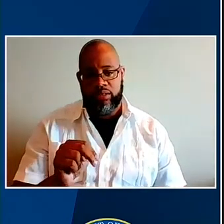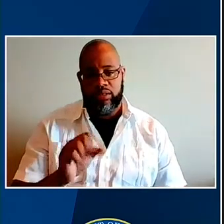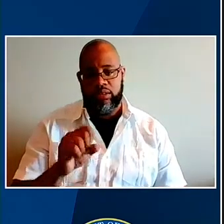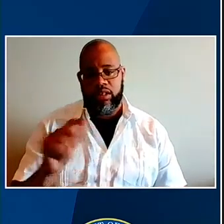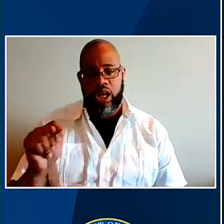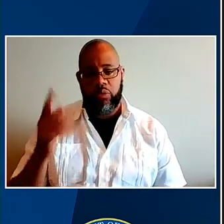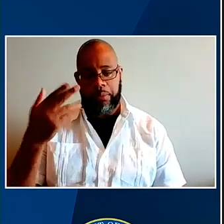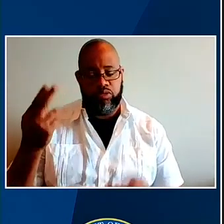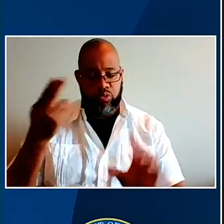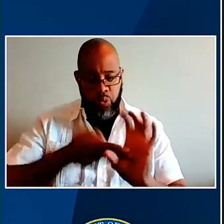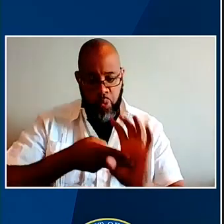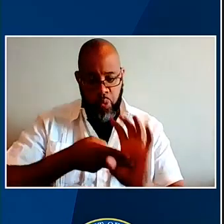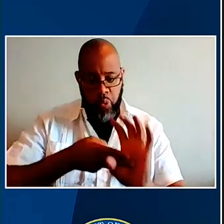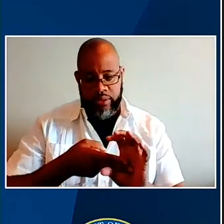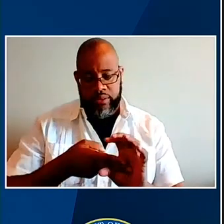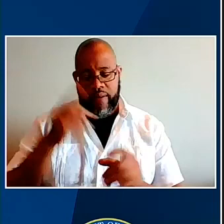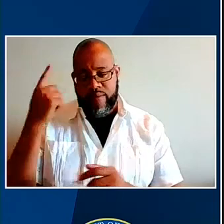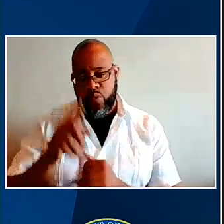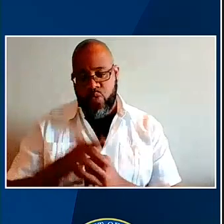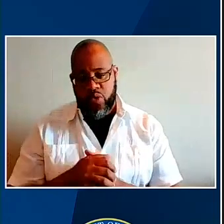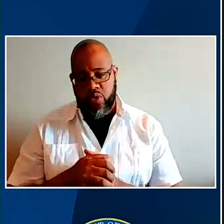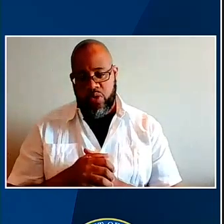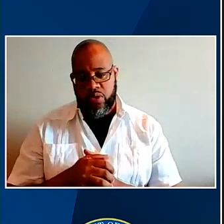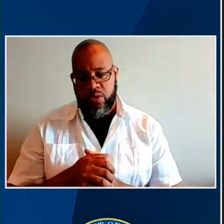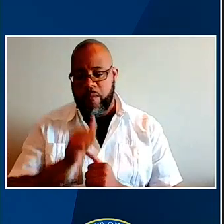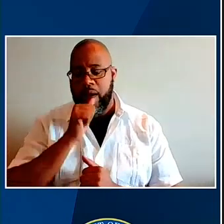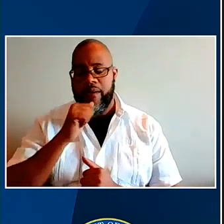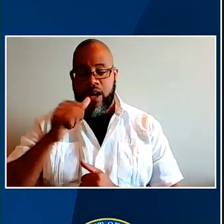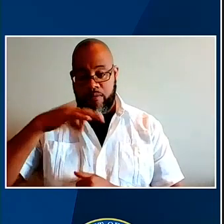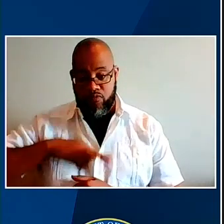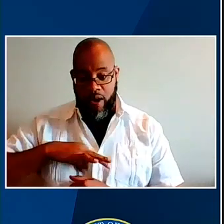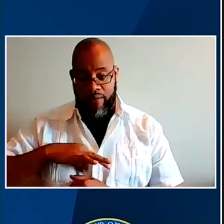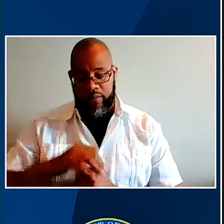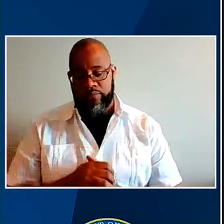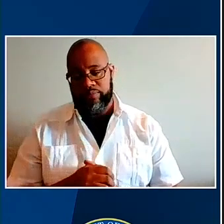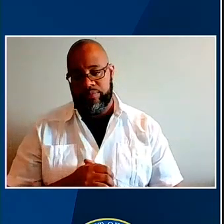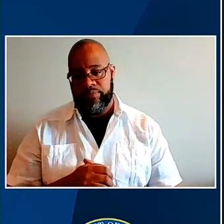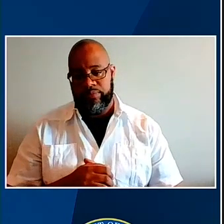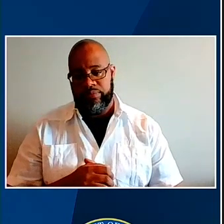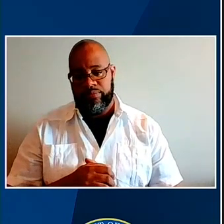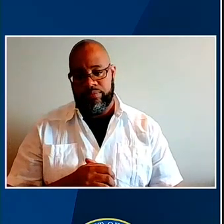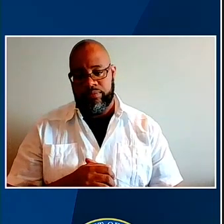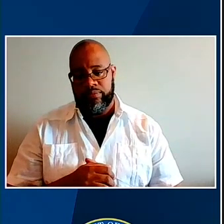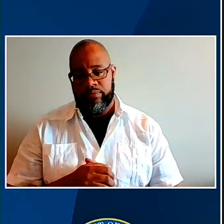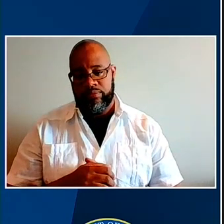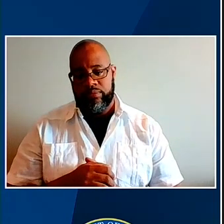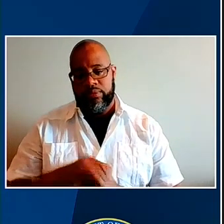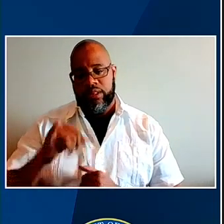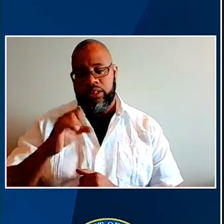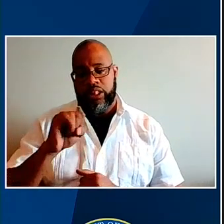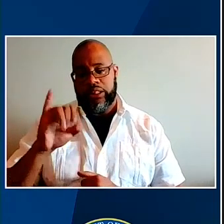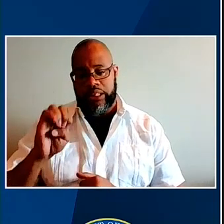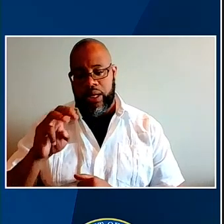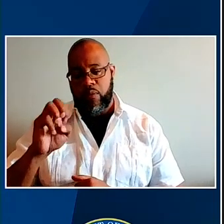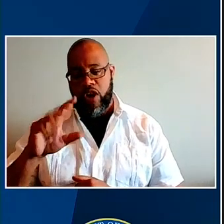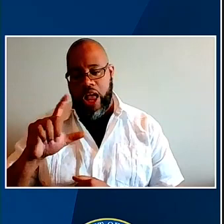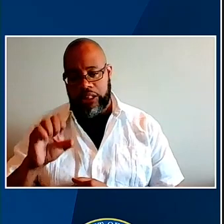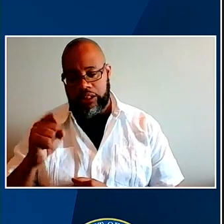in for private nonprofits. And, Jesse Morales is back for primary students and borrowers.